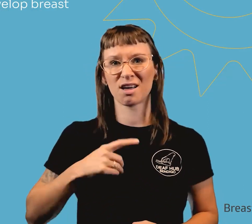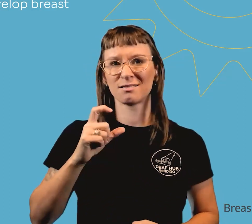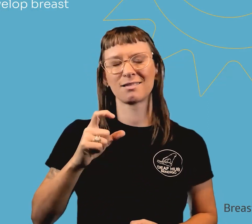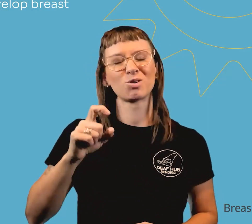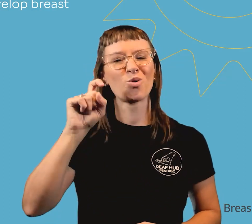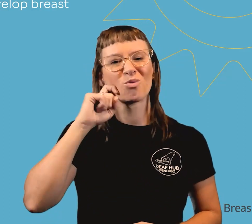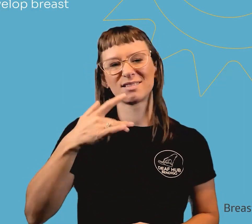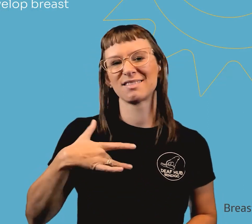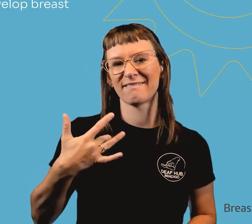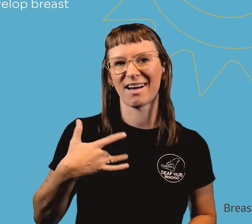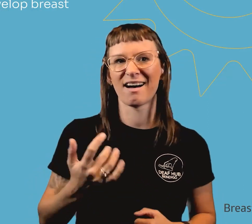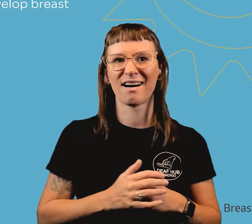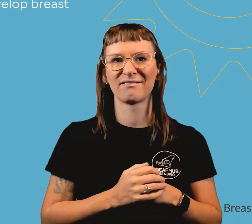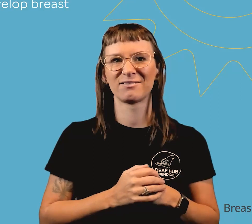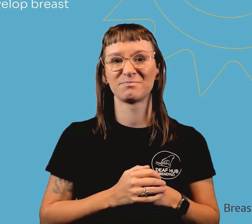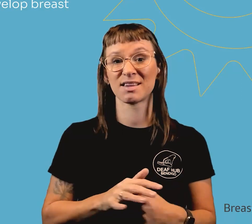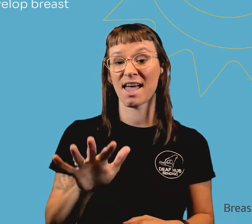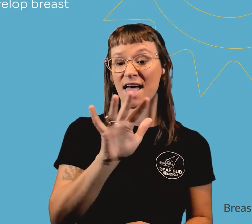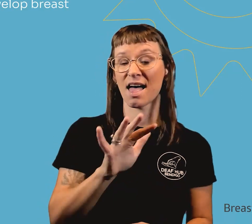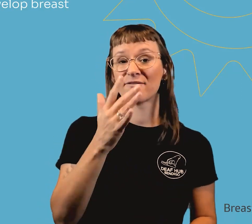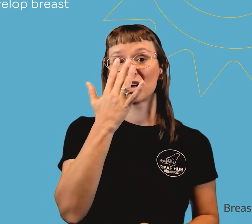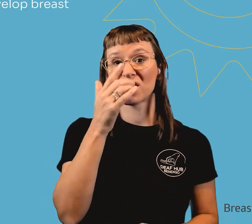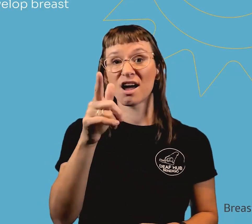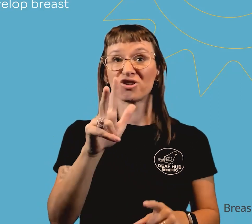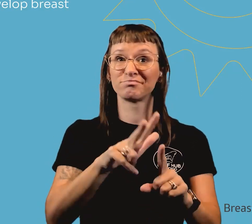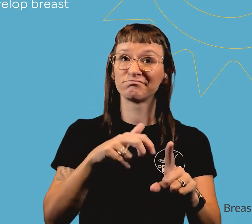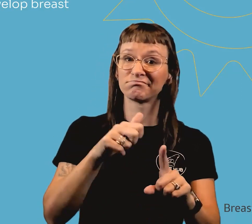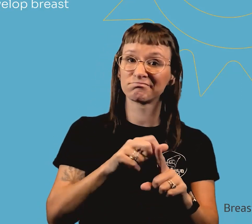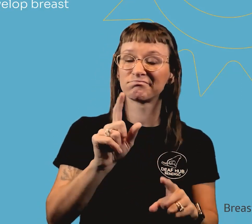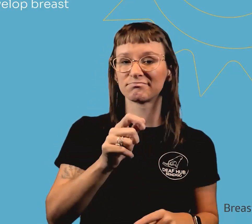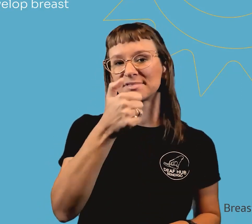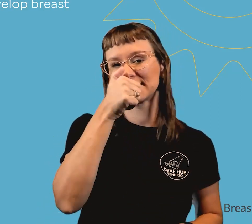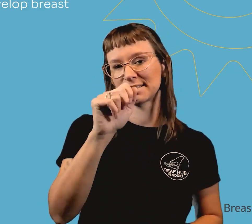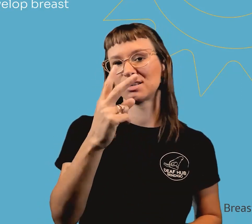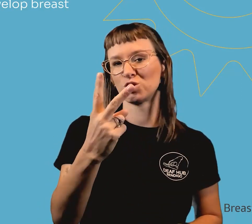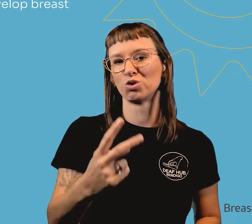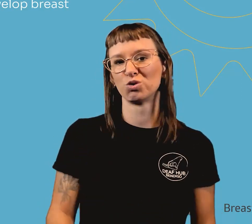with breast cancer survive. An average age of breast cancer diagnosis is 62 years old.